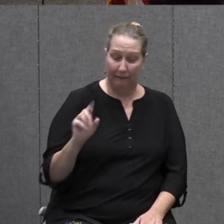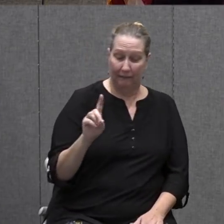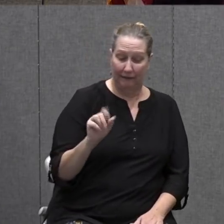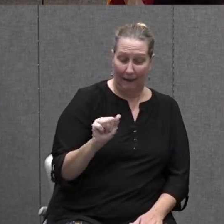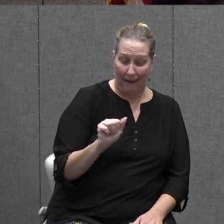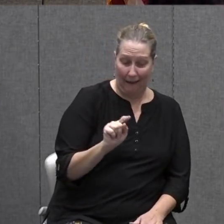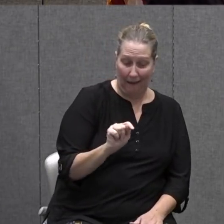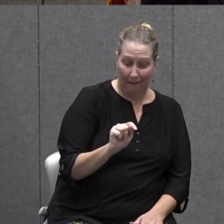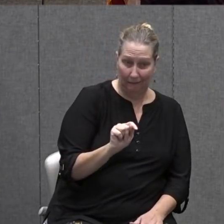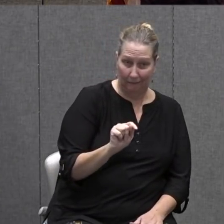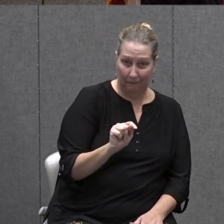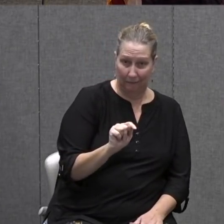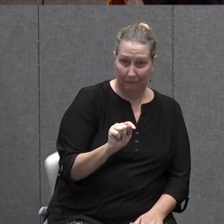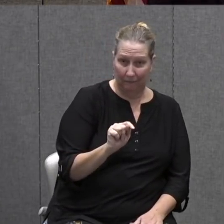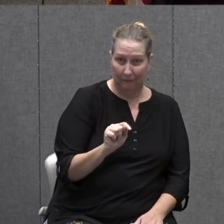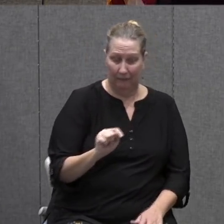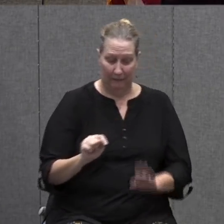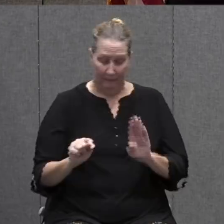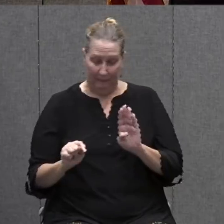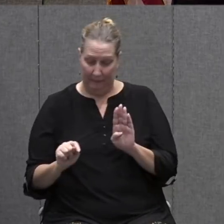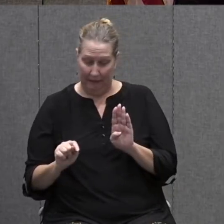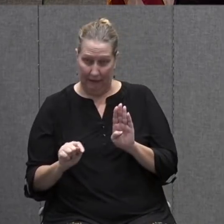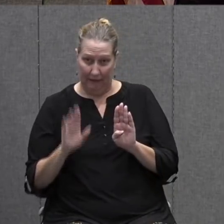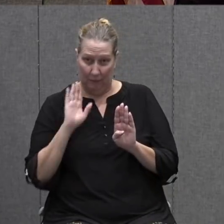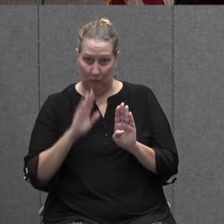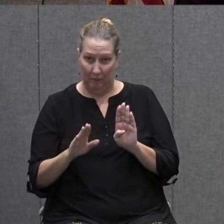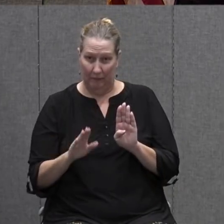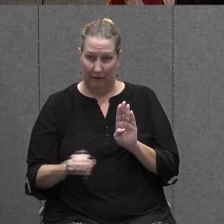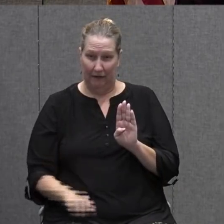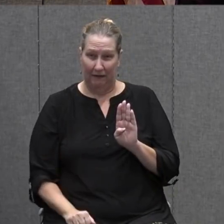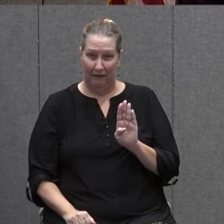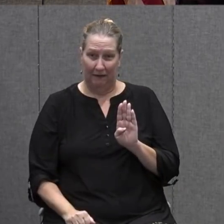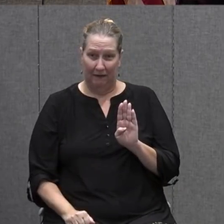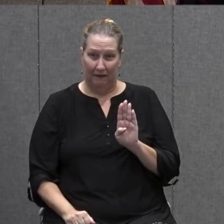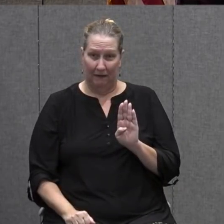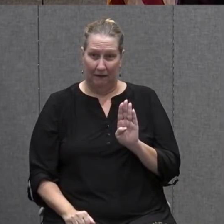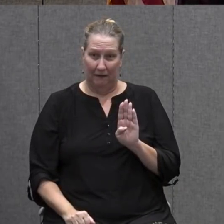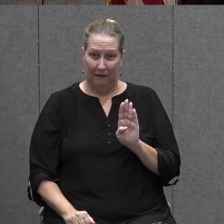A B would be this pattern, a dat and three dits.